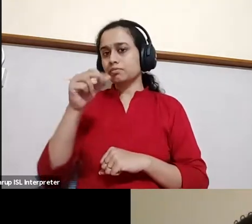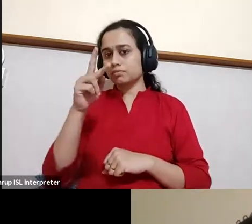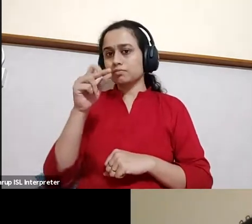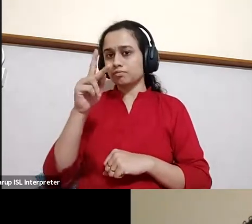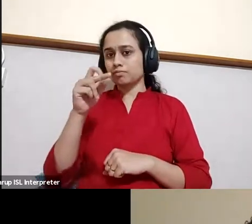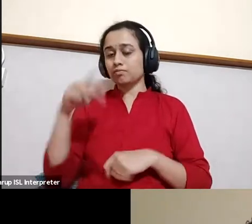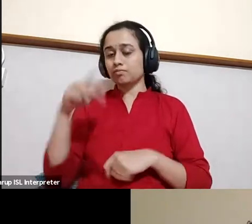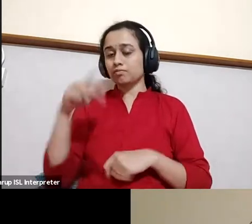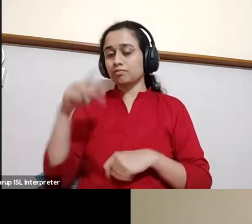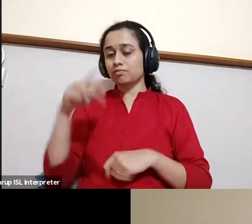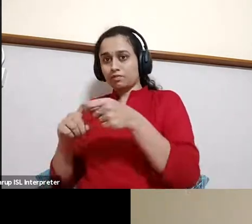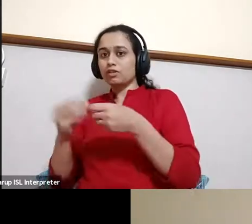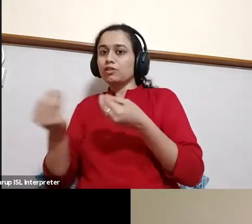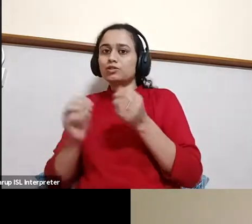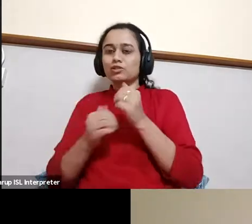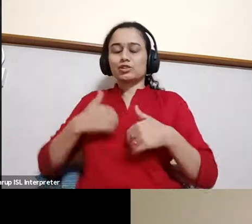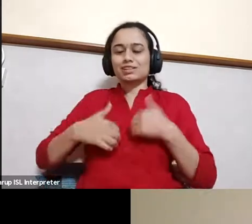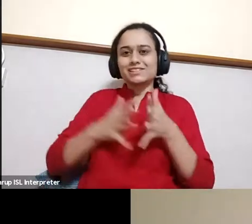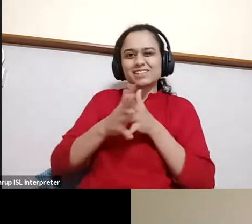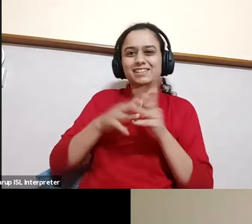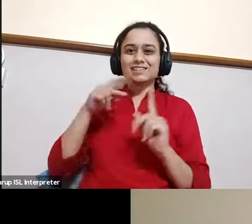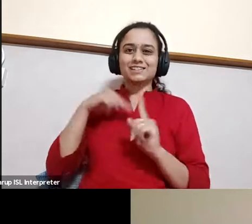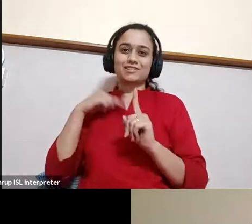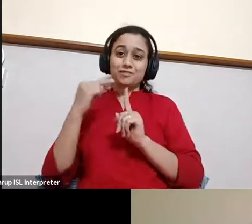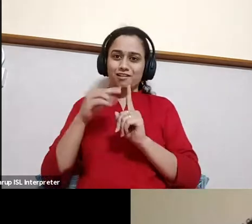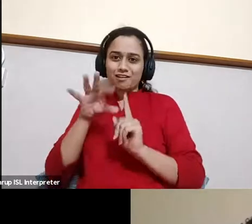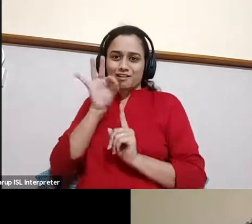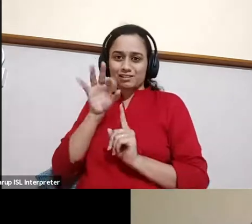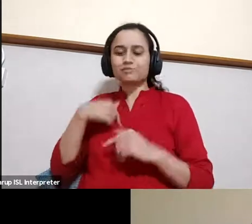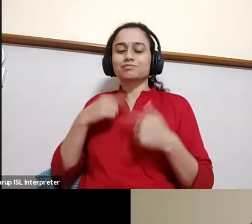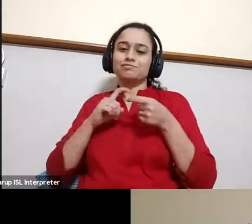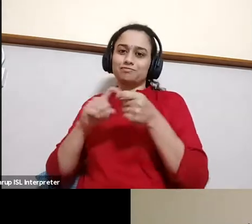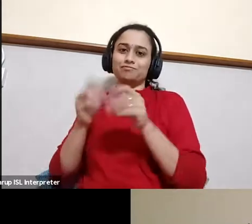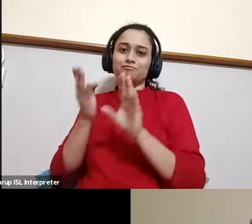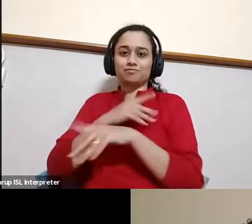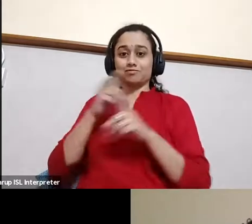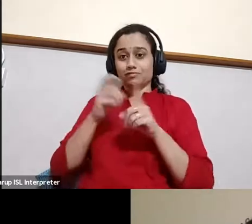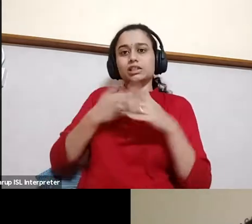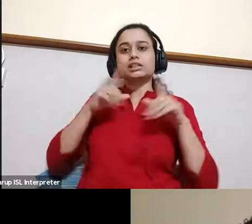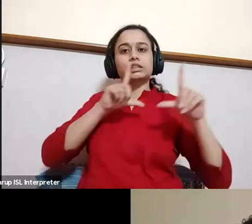to a couple of interesting aspects that we haven't yet discussed um in the exhibition itself so um